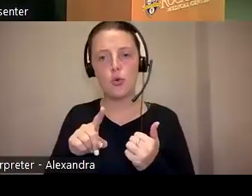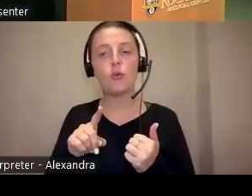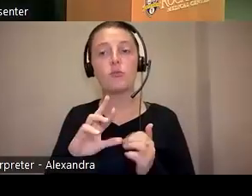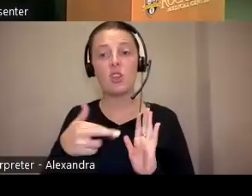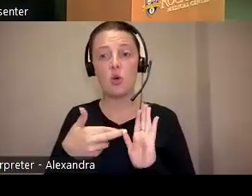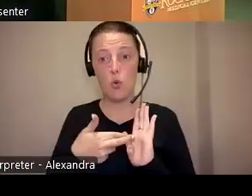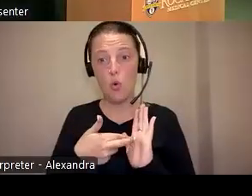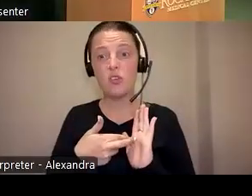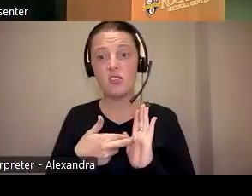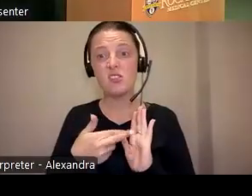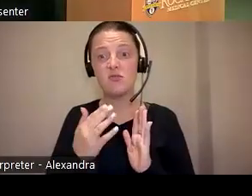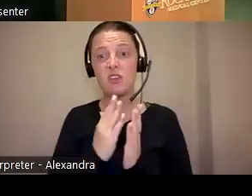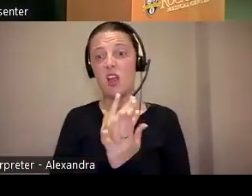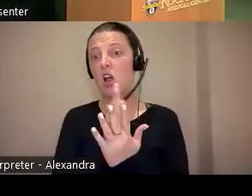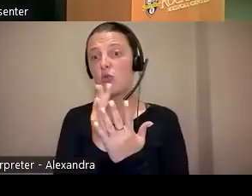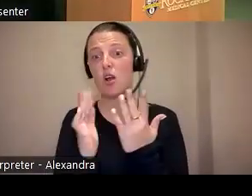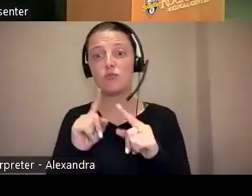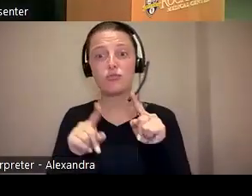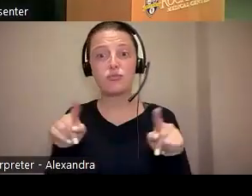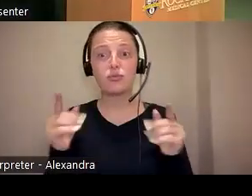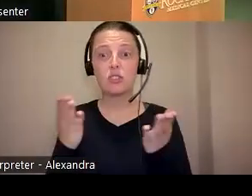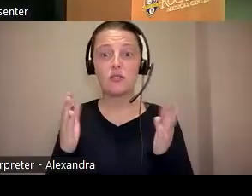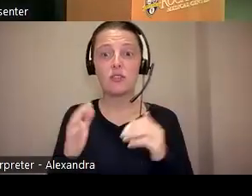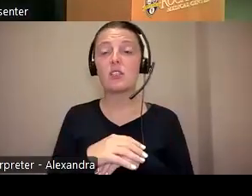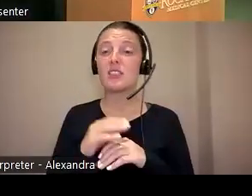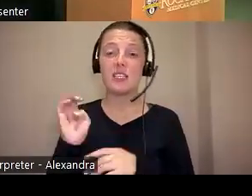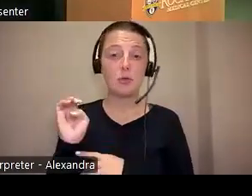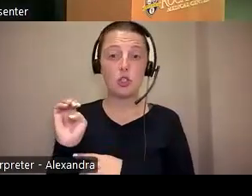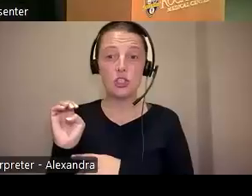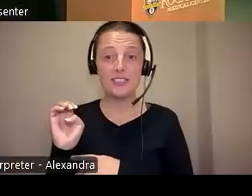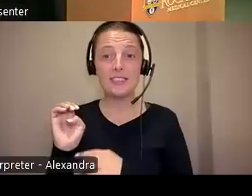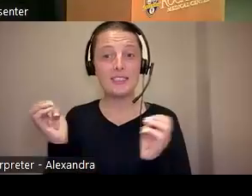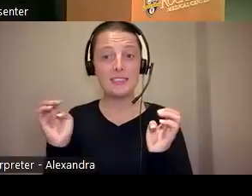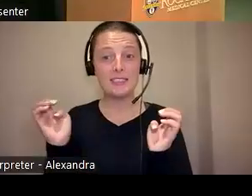our emergency services, our outpatient, our inpatient. uh and to contextualize that in